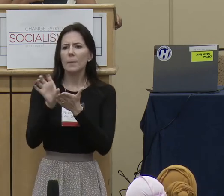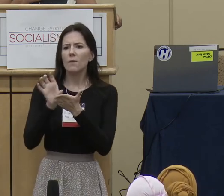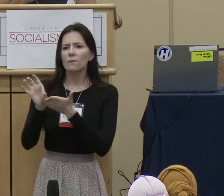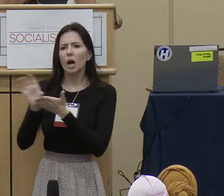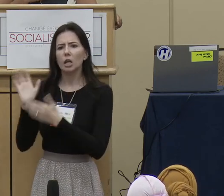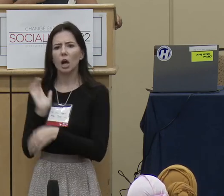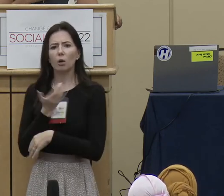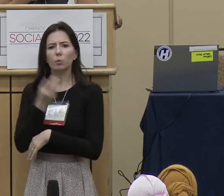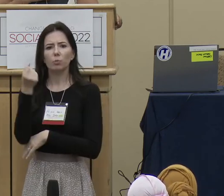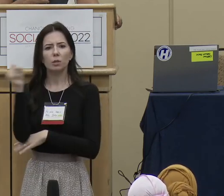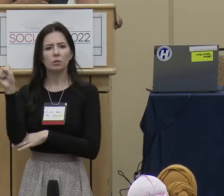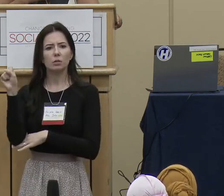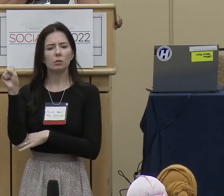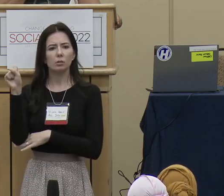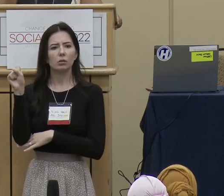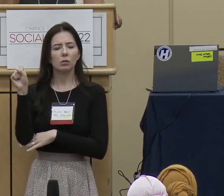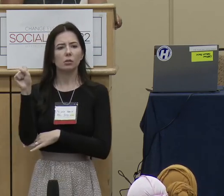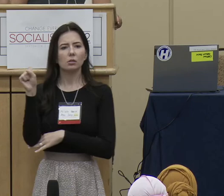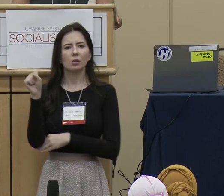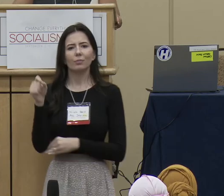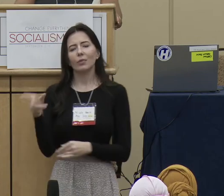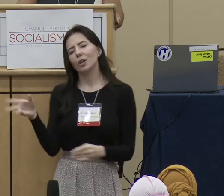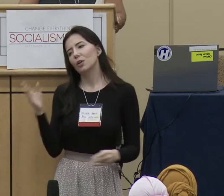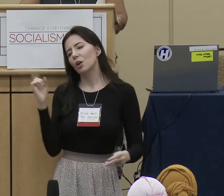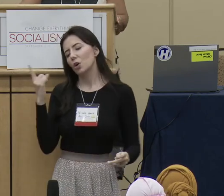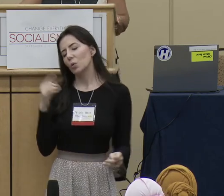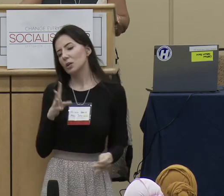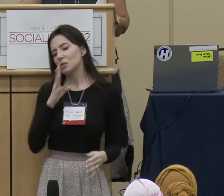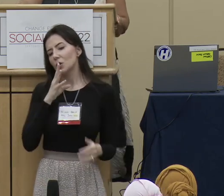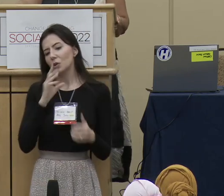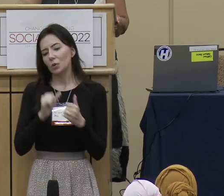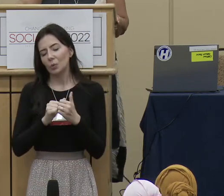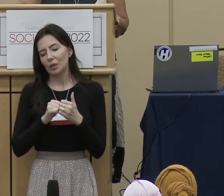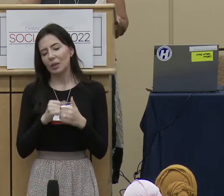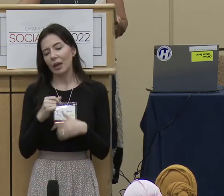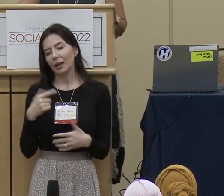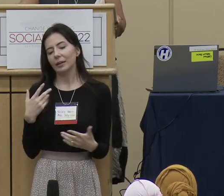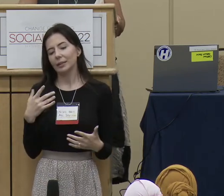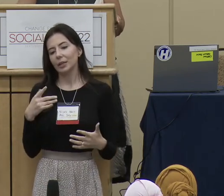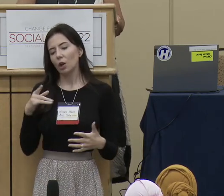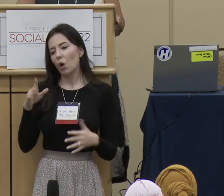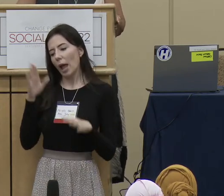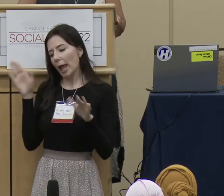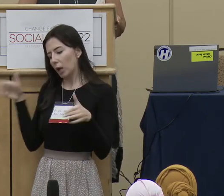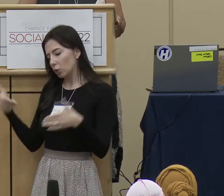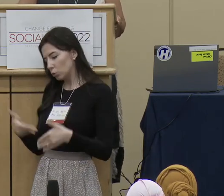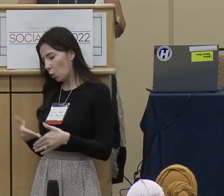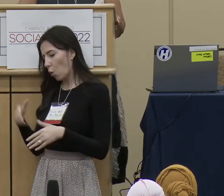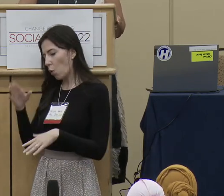our movements. I often -- I'm a very secular person, although